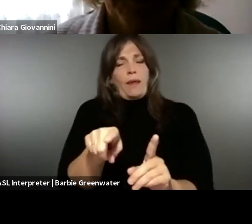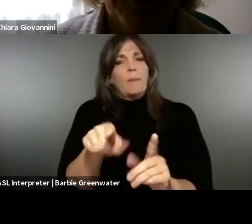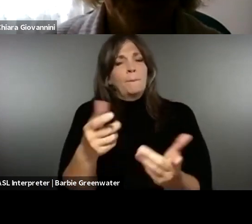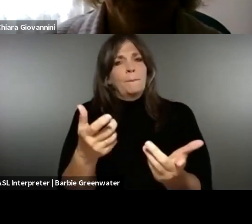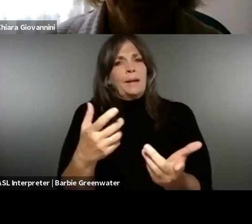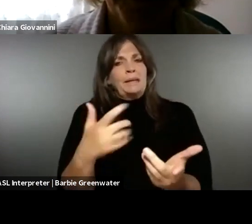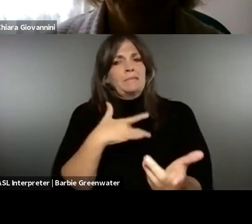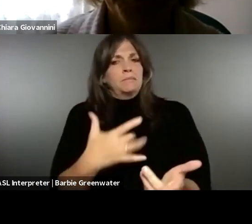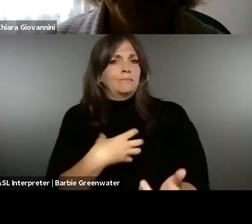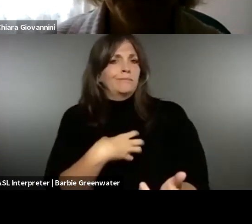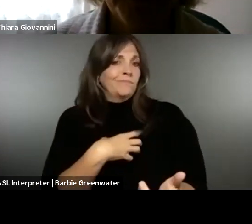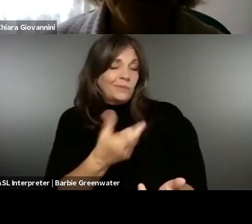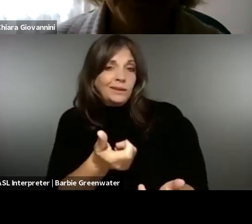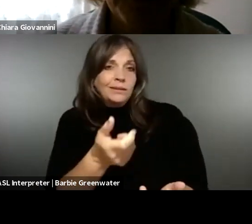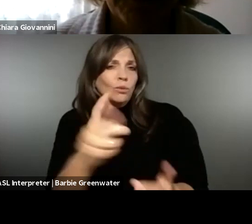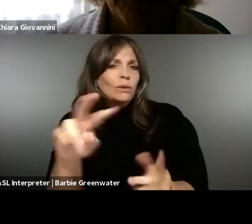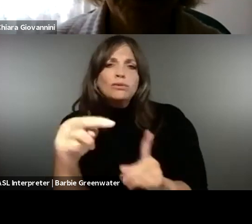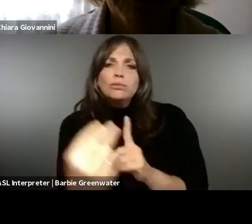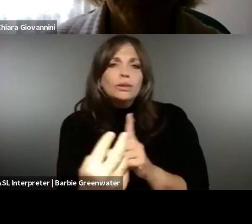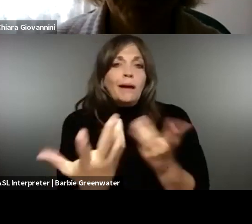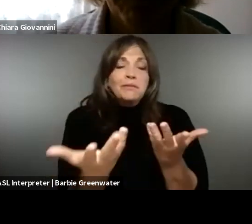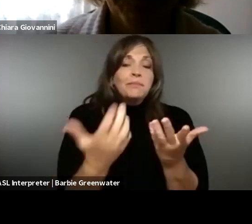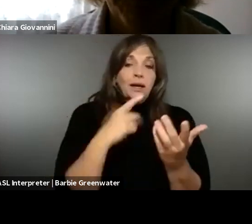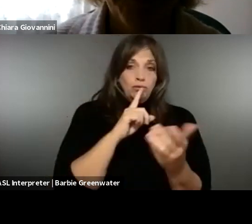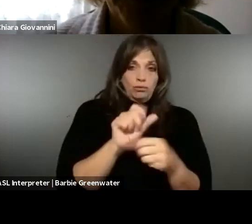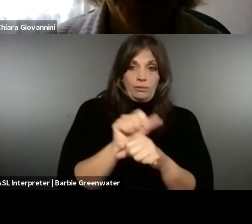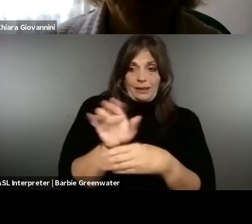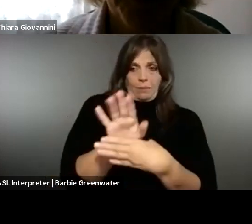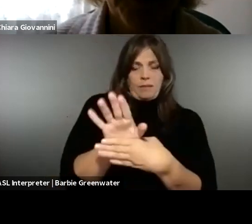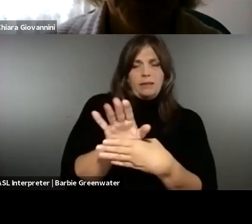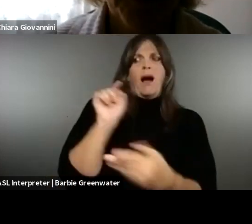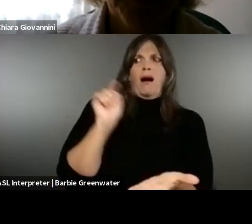to post technical specifications and requirements on the industry and so